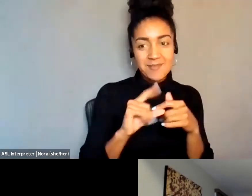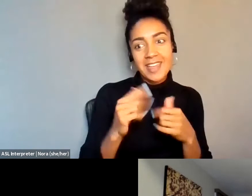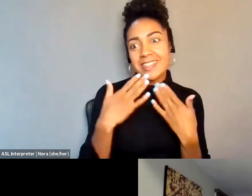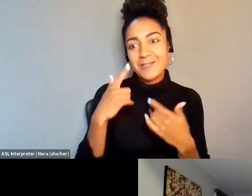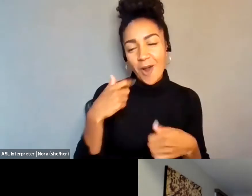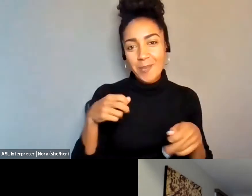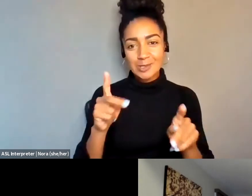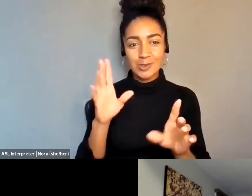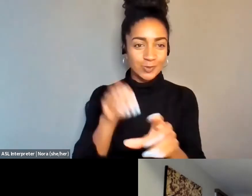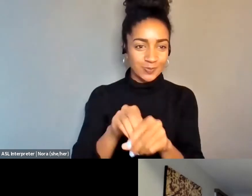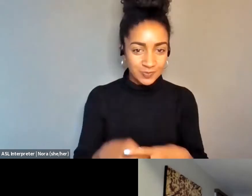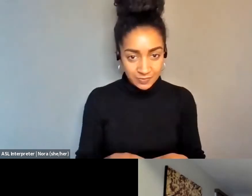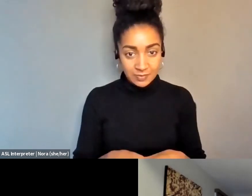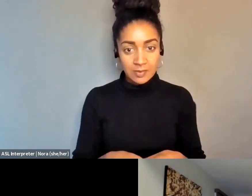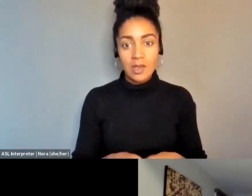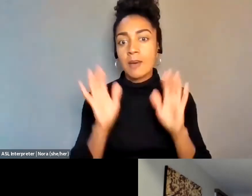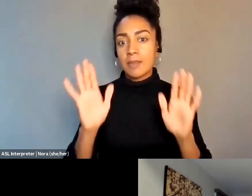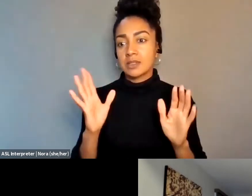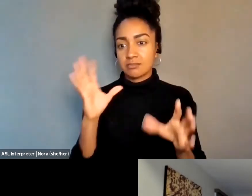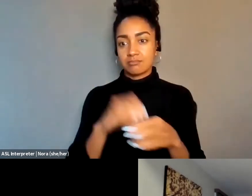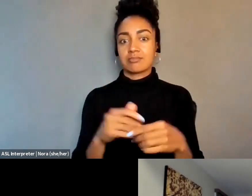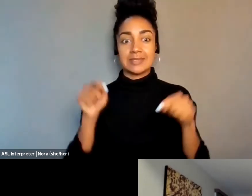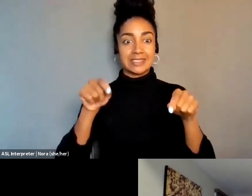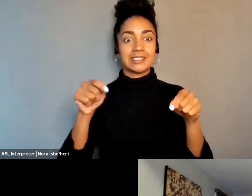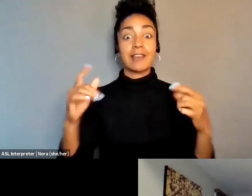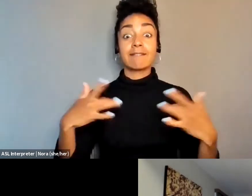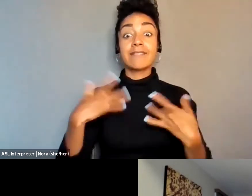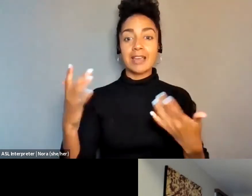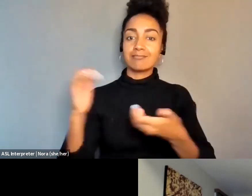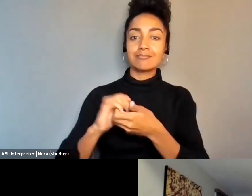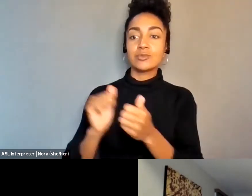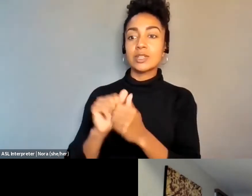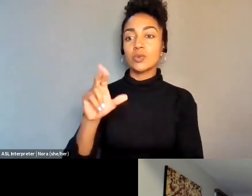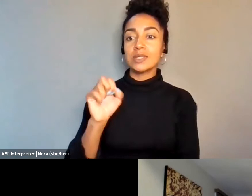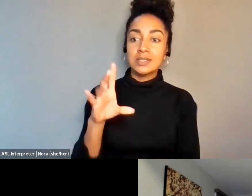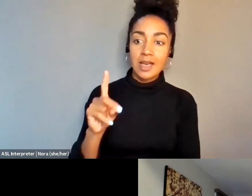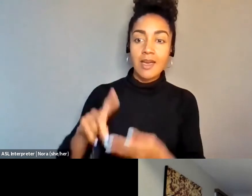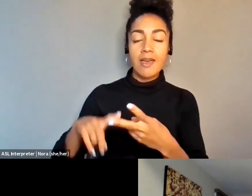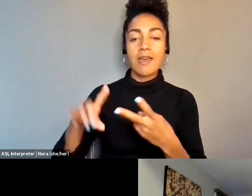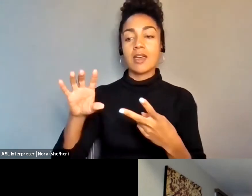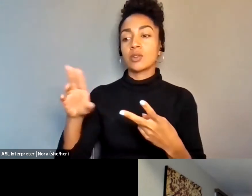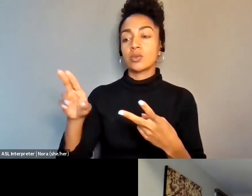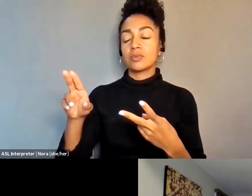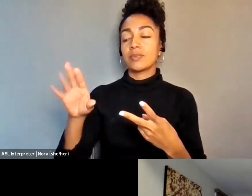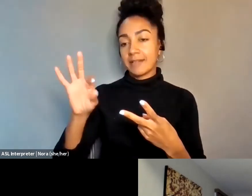It is great to be a part of an event that is with FCDO and USAID, particularly hearing from Sally and LeAnna